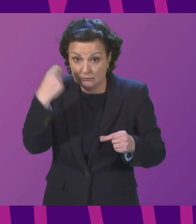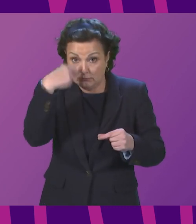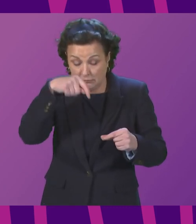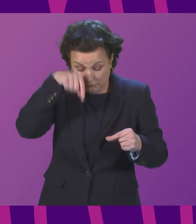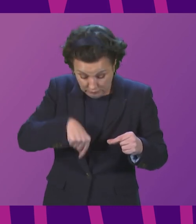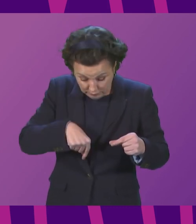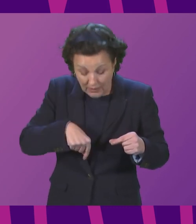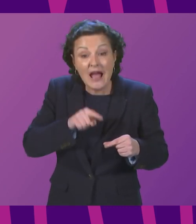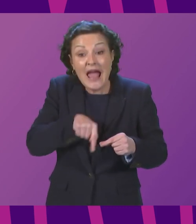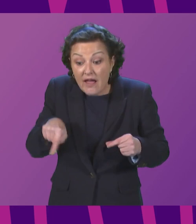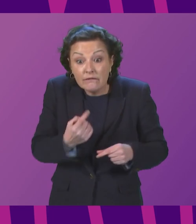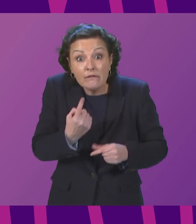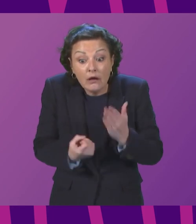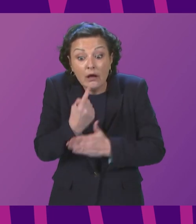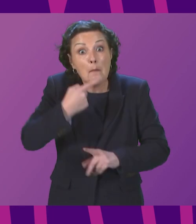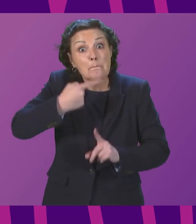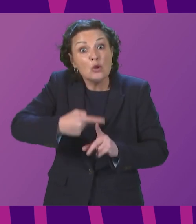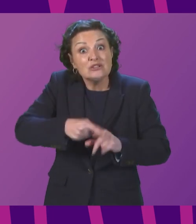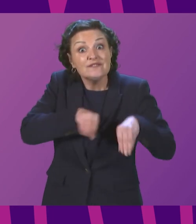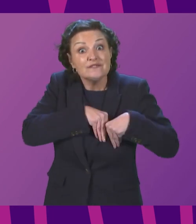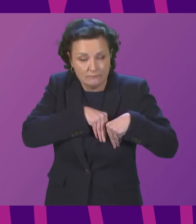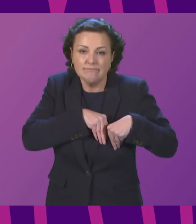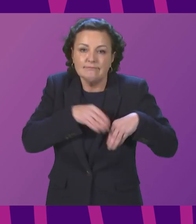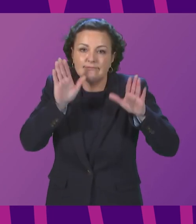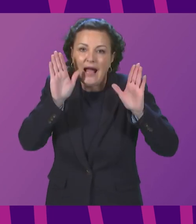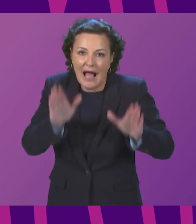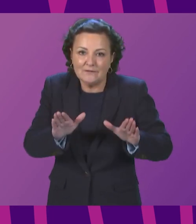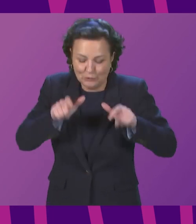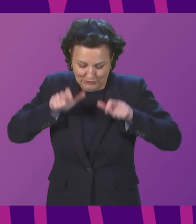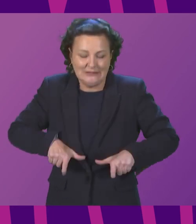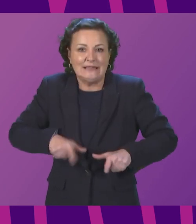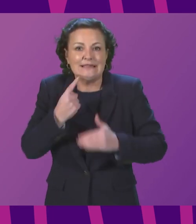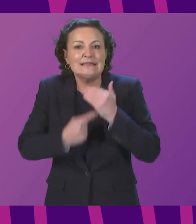will be required. Anyone who is identified as a close contact and who is over 18 years